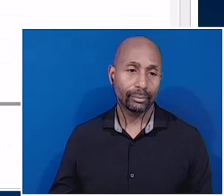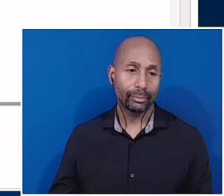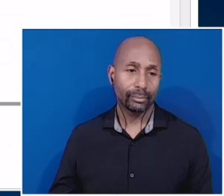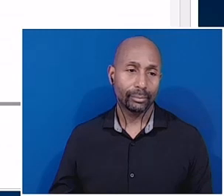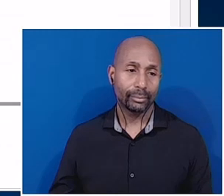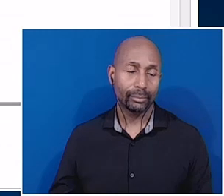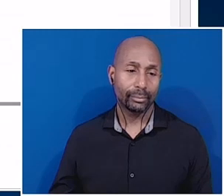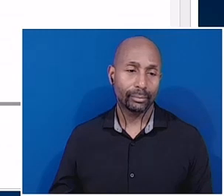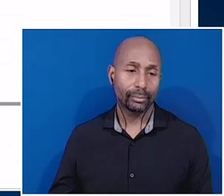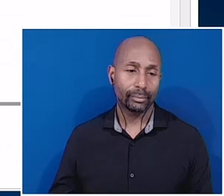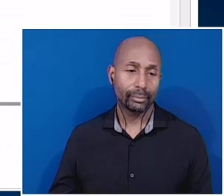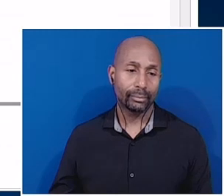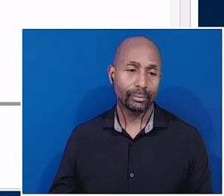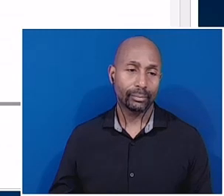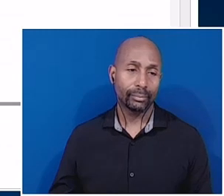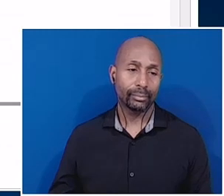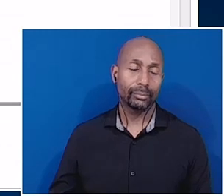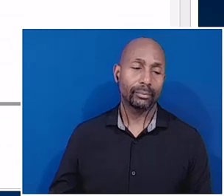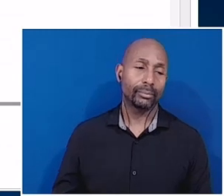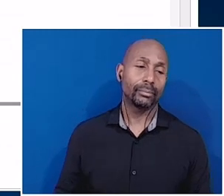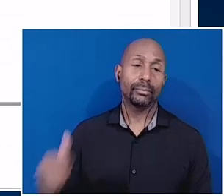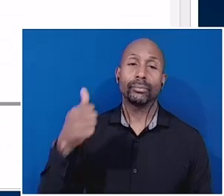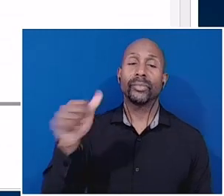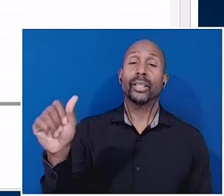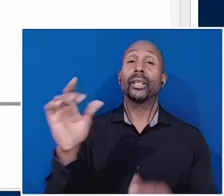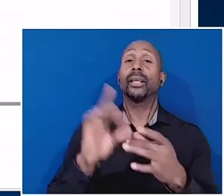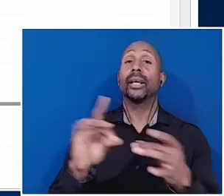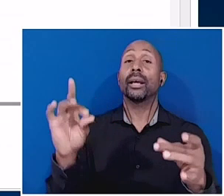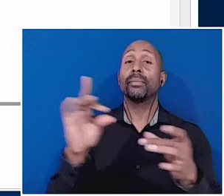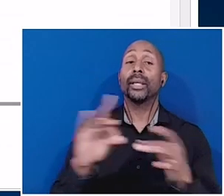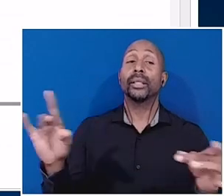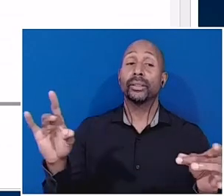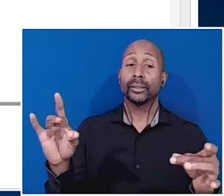Any comments on closed institutions?